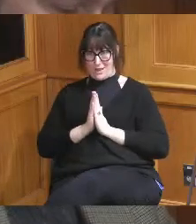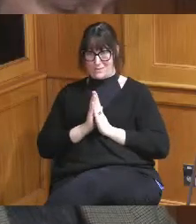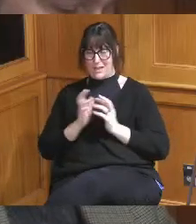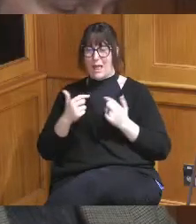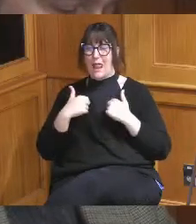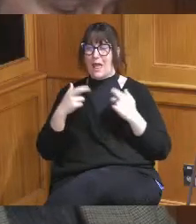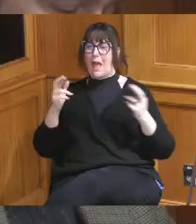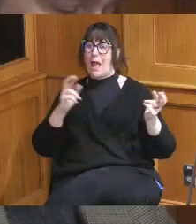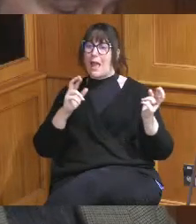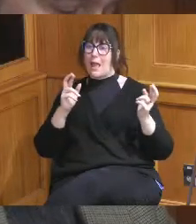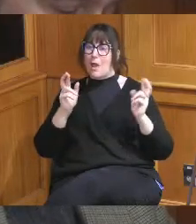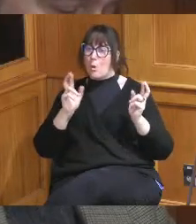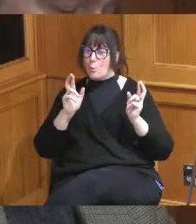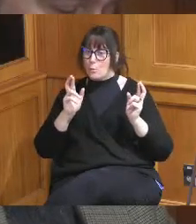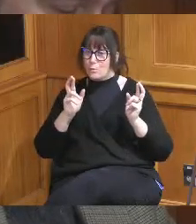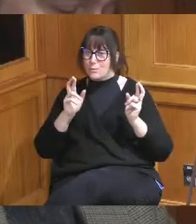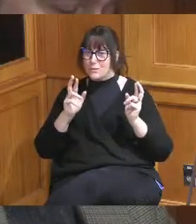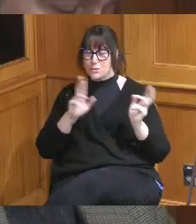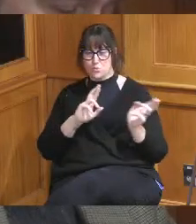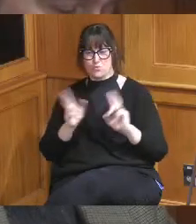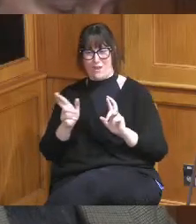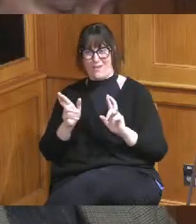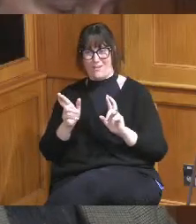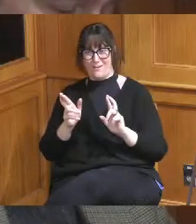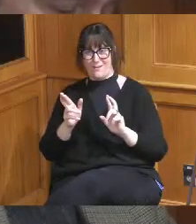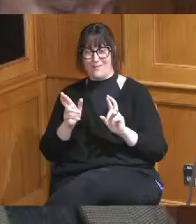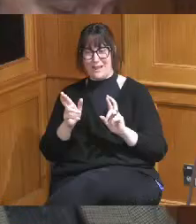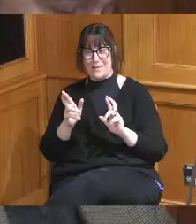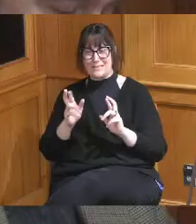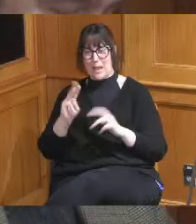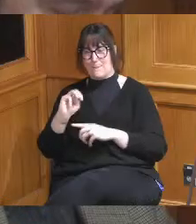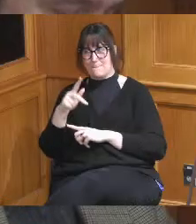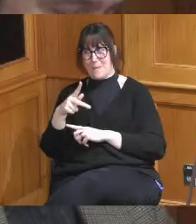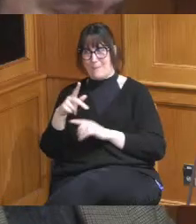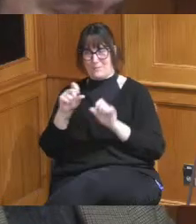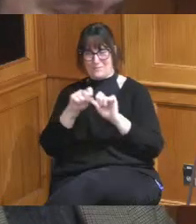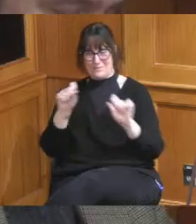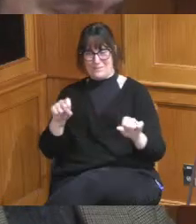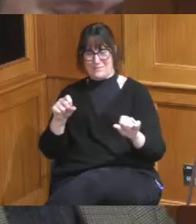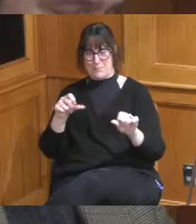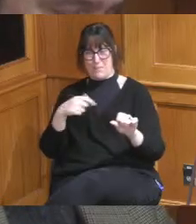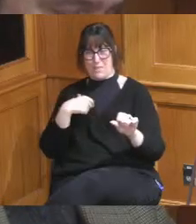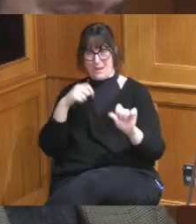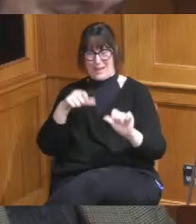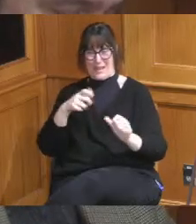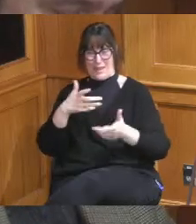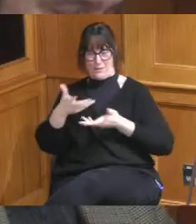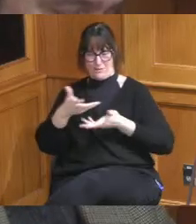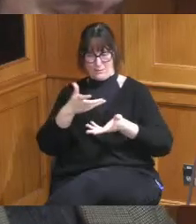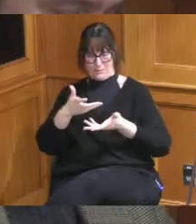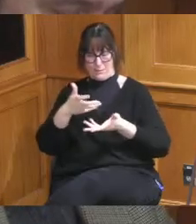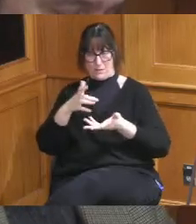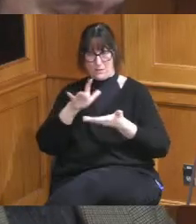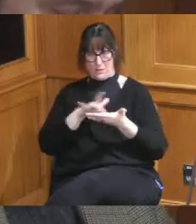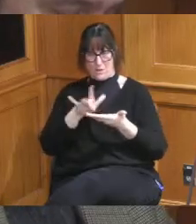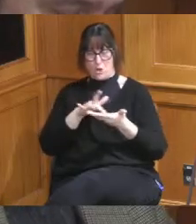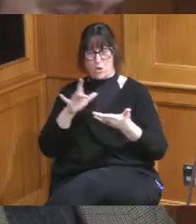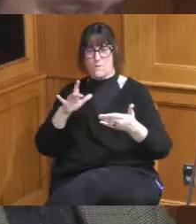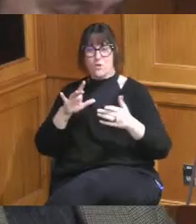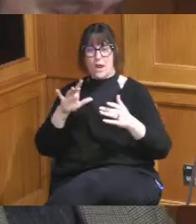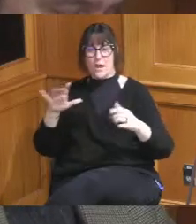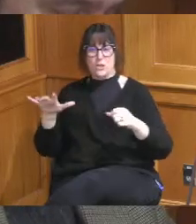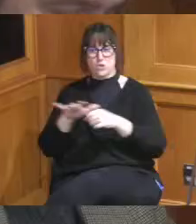ready to go is an interactive mapping system so that we can see a total picture of affordable